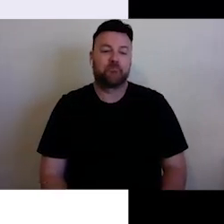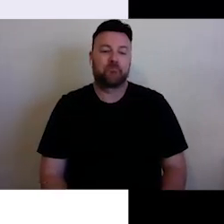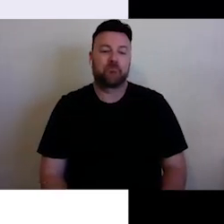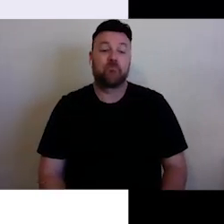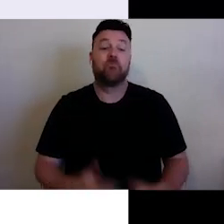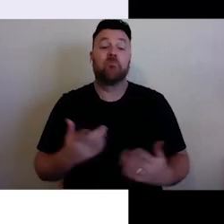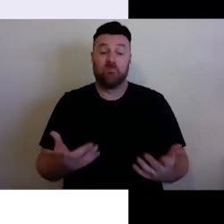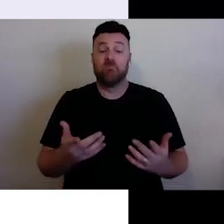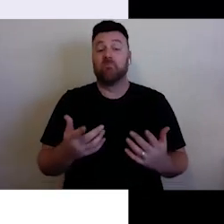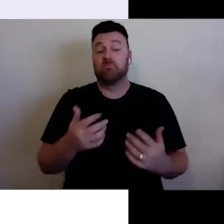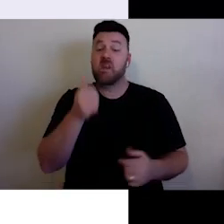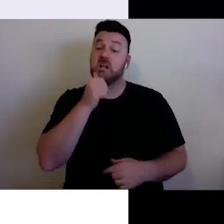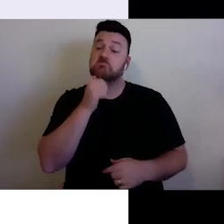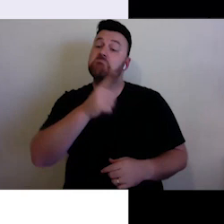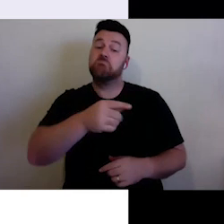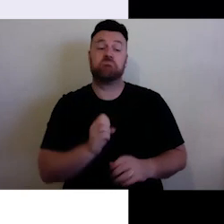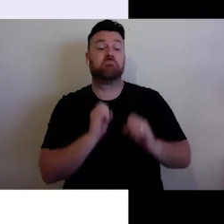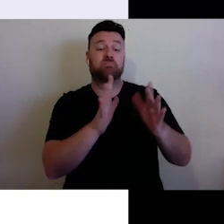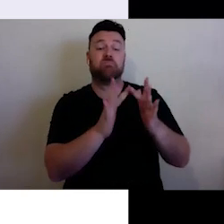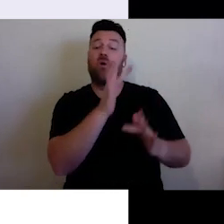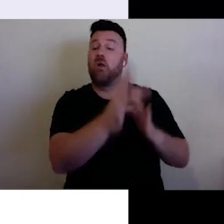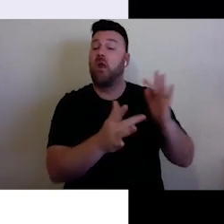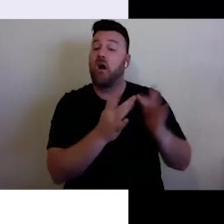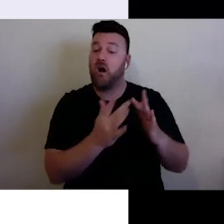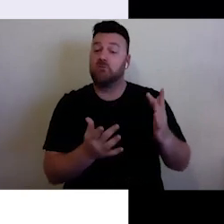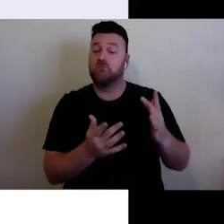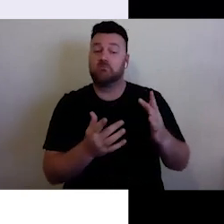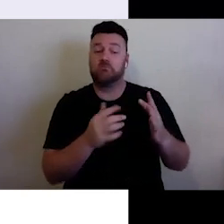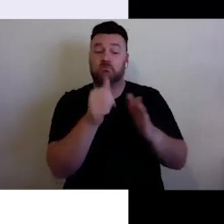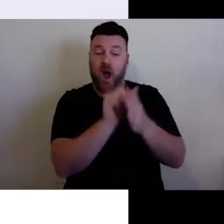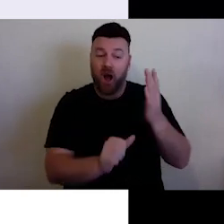online, for example. The artwork might just be able to be